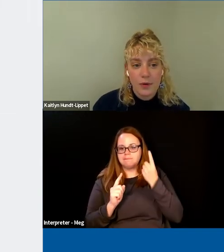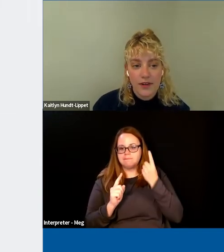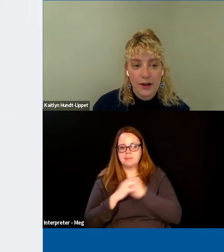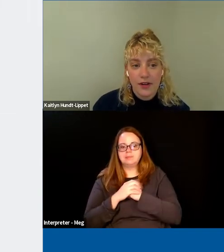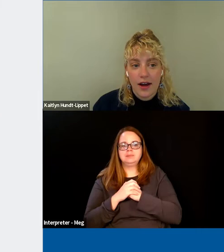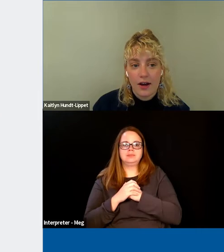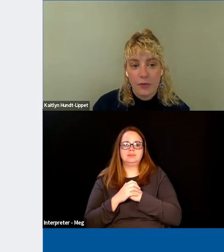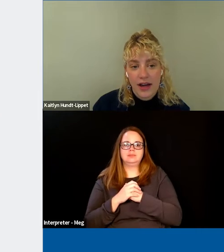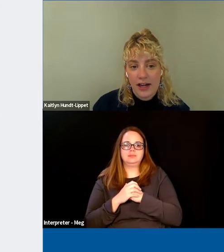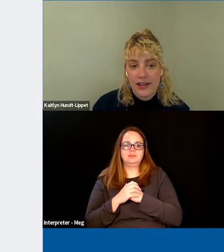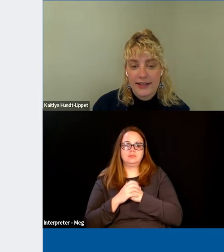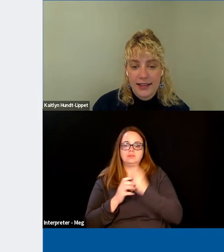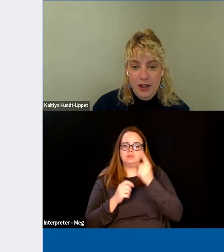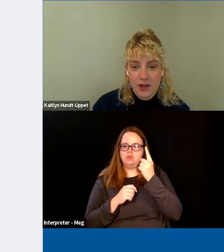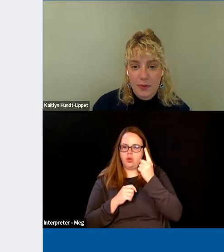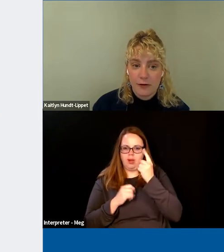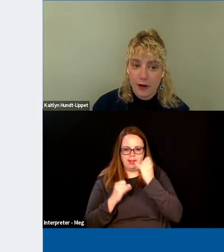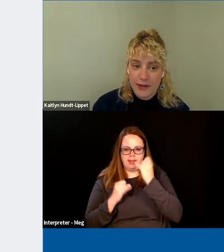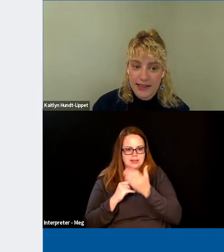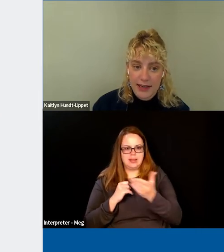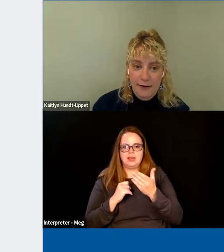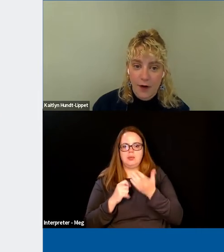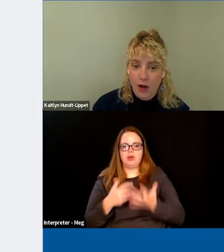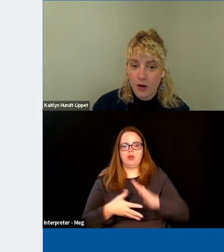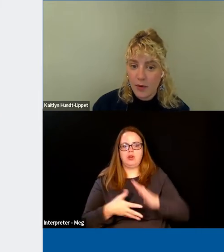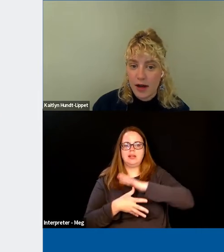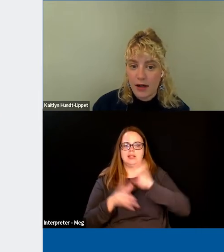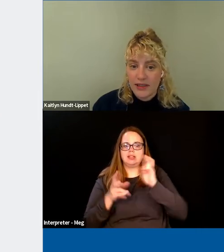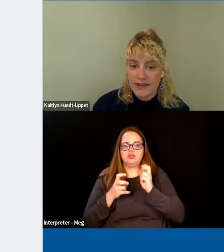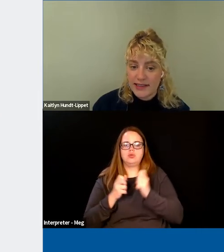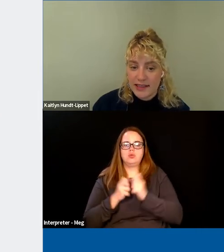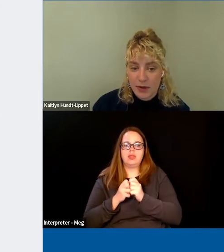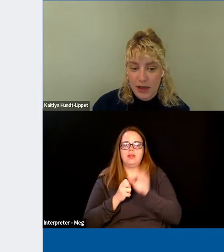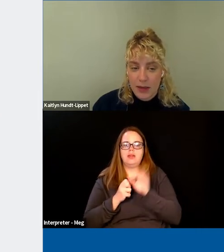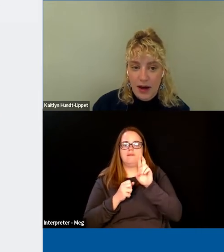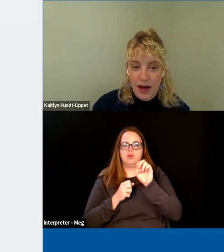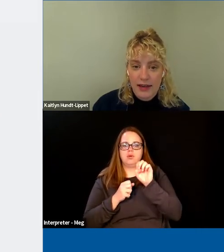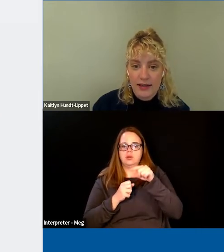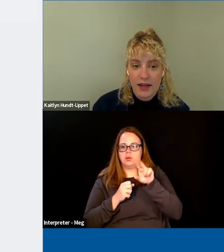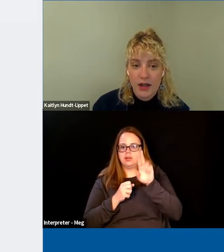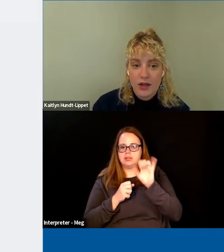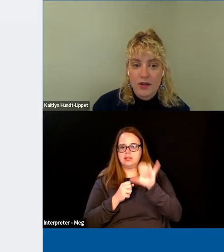So, one final thought of prioritizing issues by frequency and volume leaves accessibility behind.